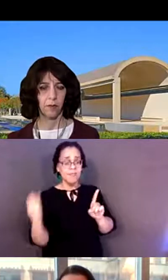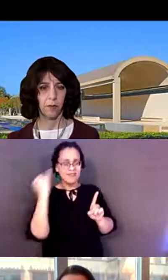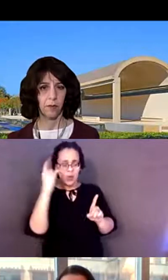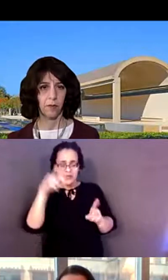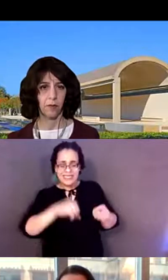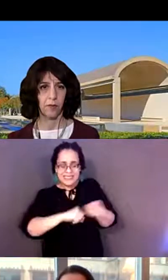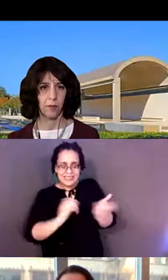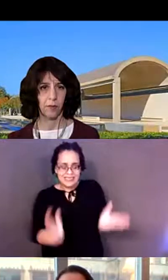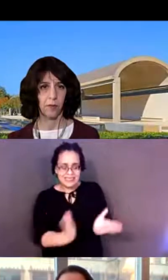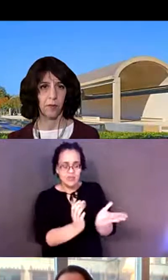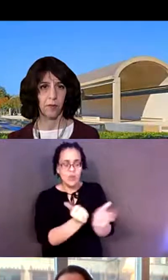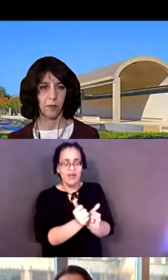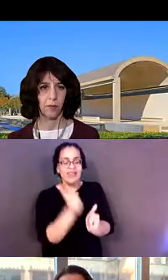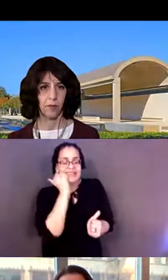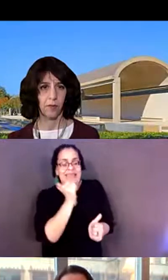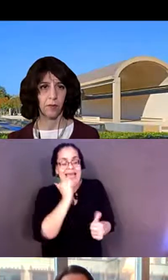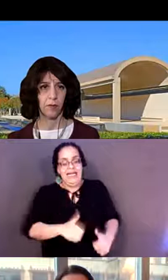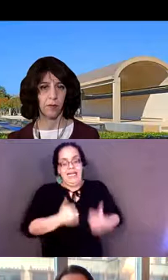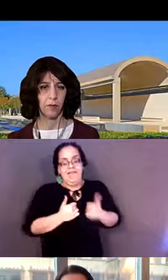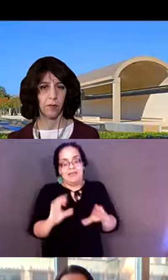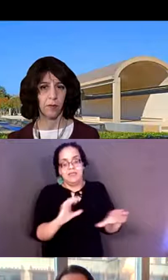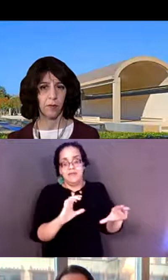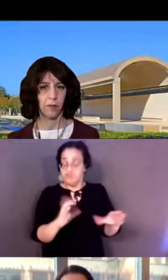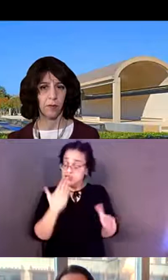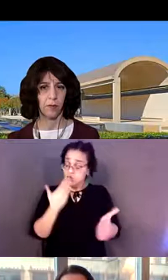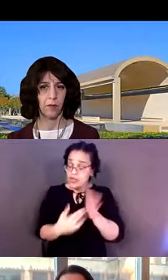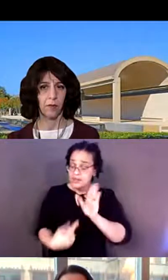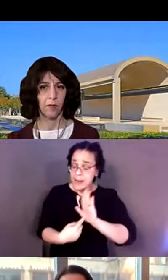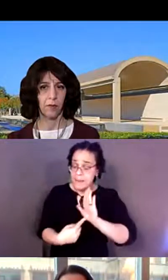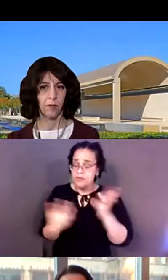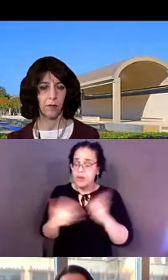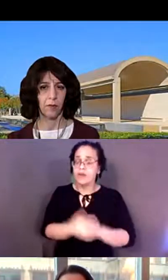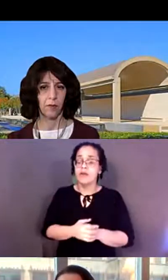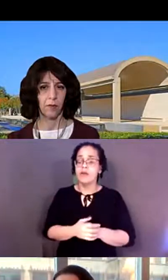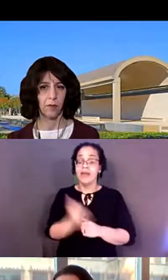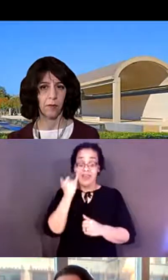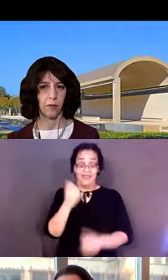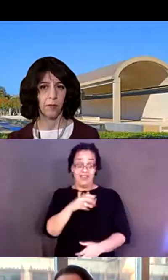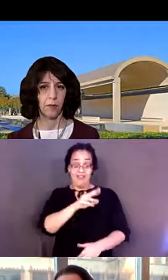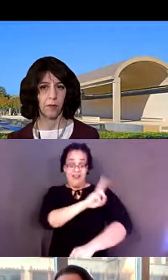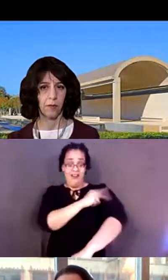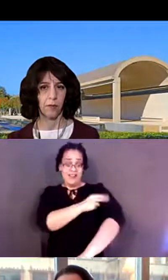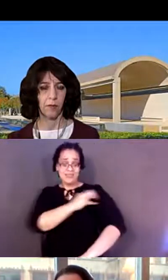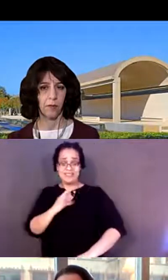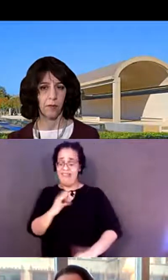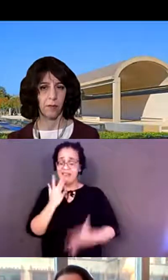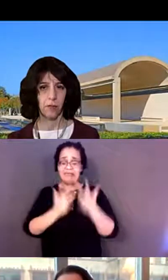living and again, this is a good example, is when the existing hospital staff just